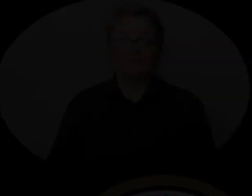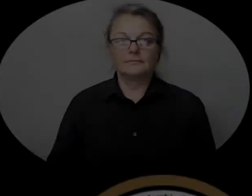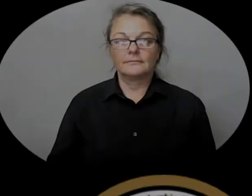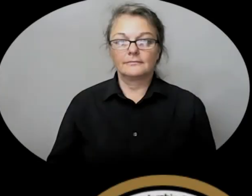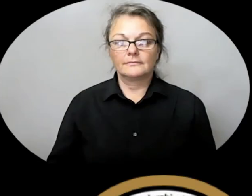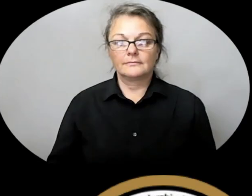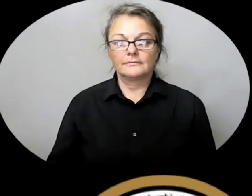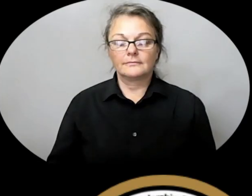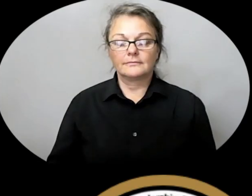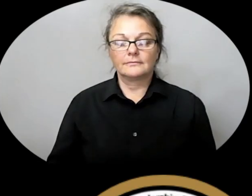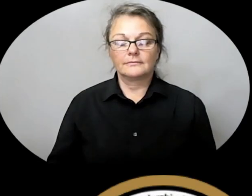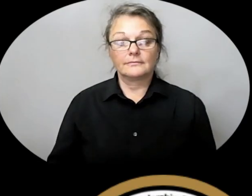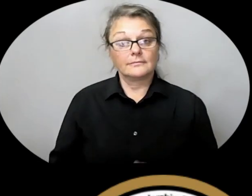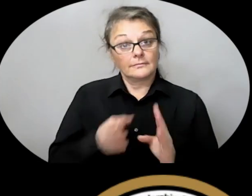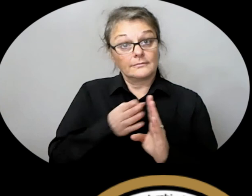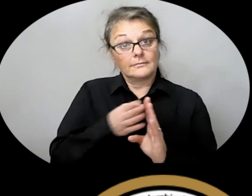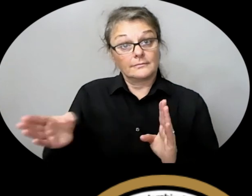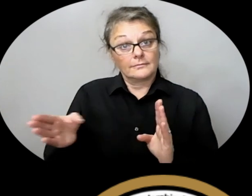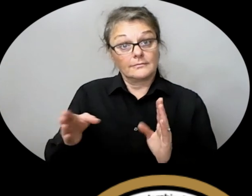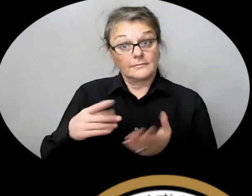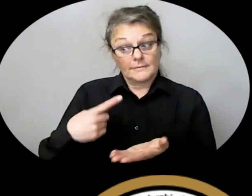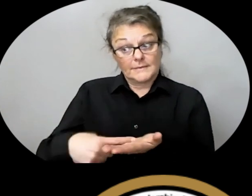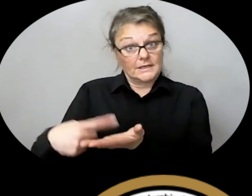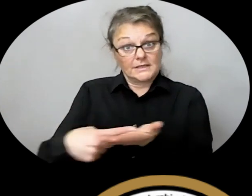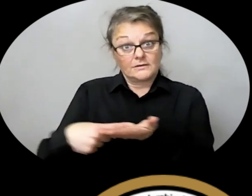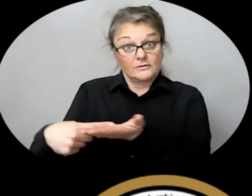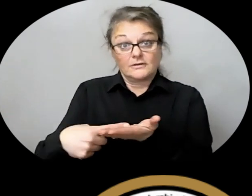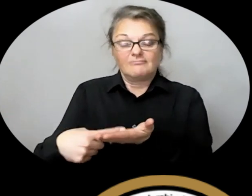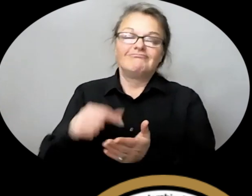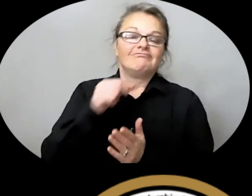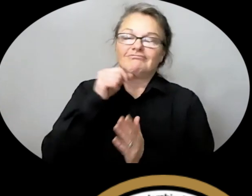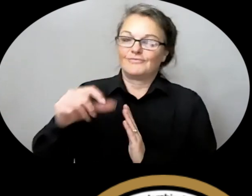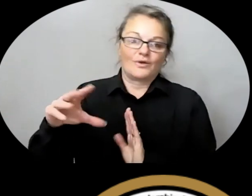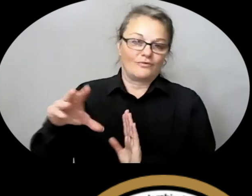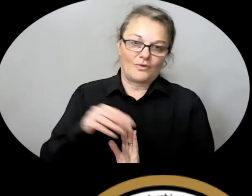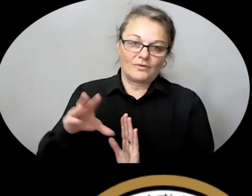[SCREEN TRANSITIONS TO REVEIL 3 LOGOS; DO THE RIGHTS THING, ARCH DISABILITY LAW CENTRE,